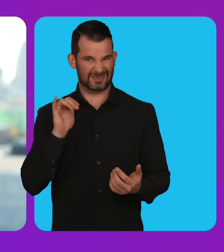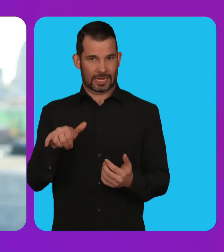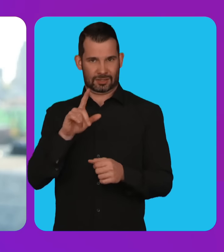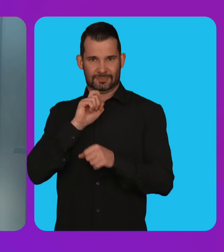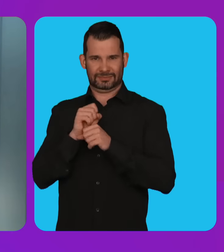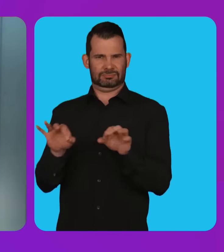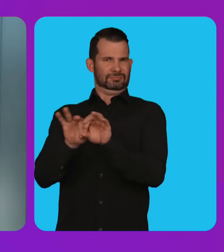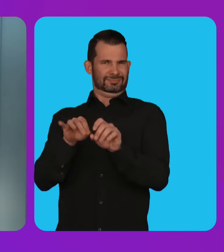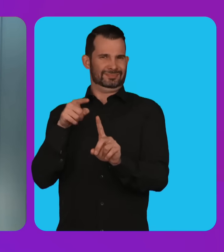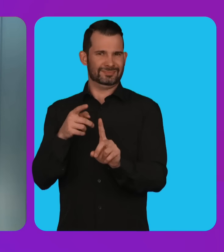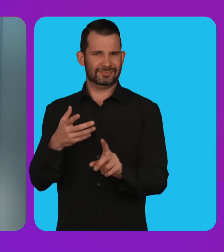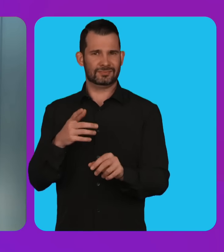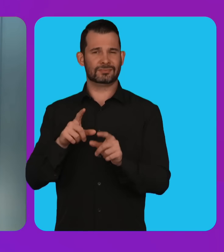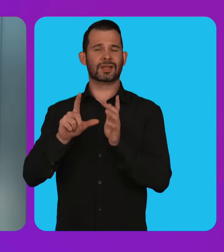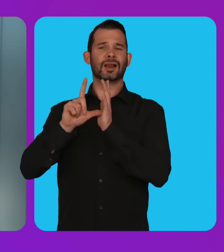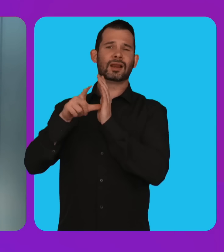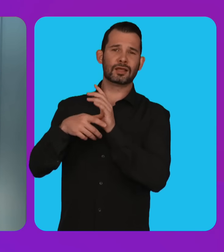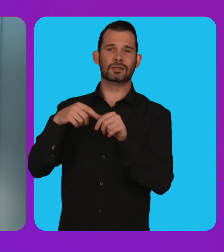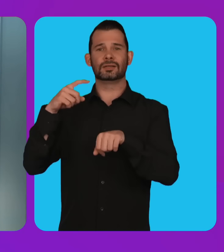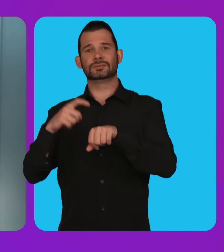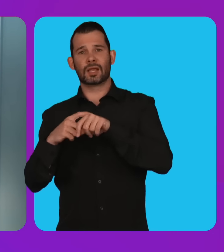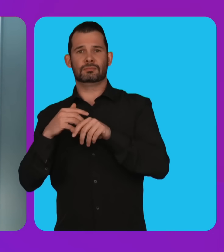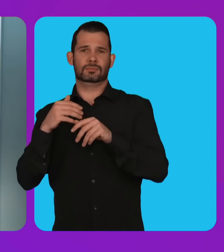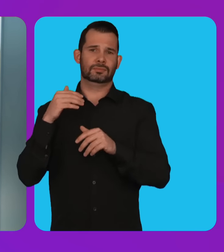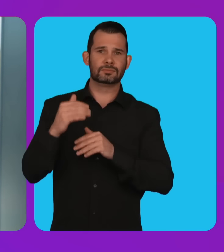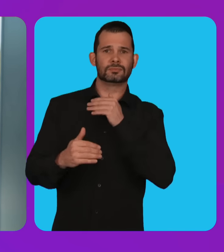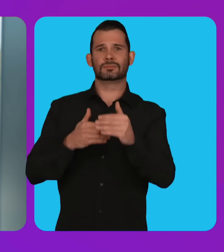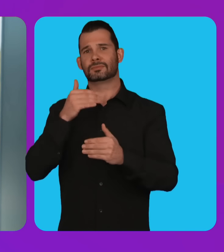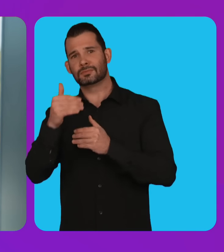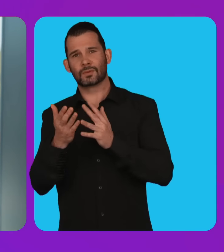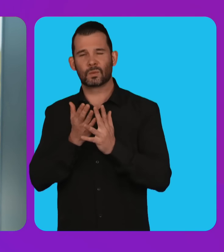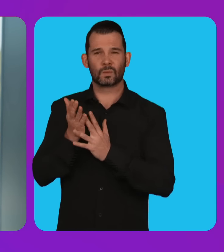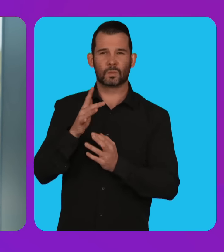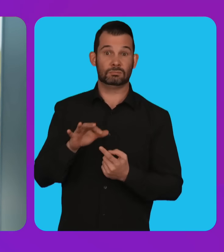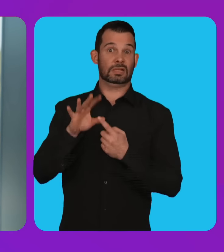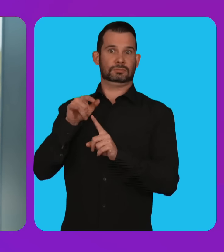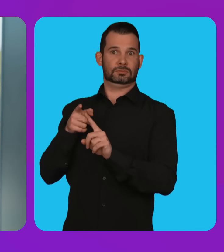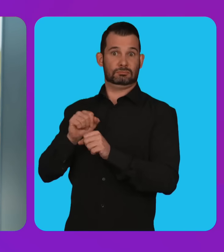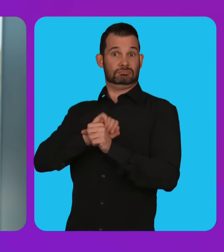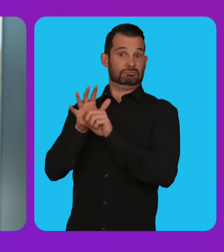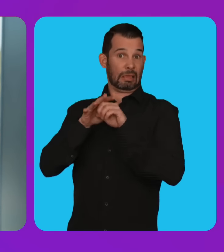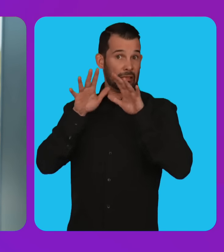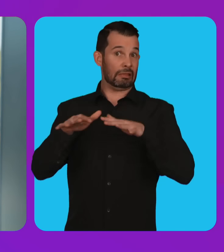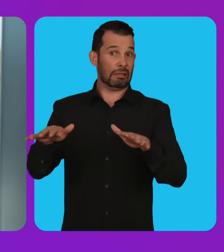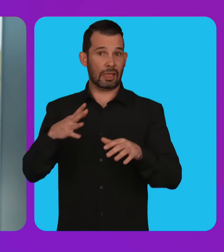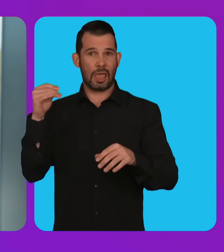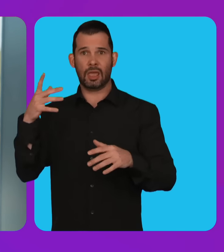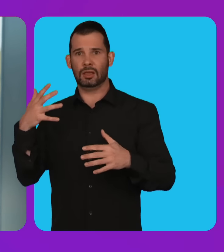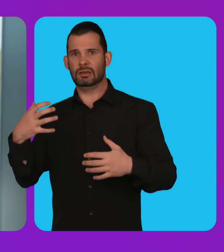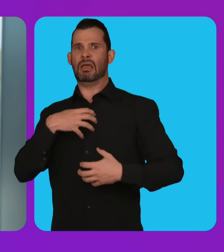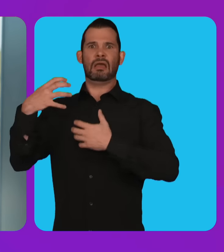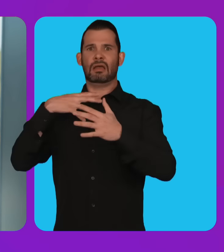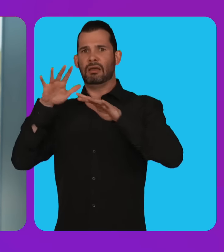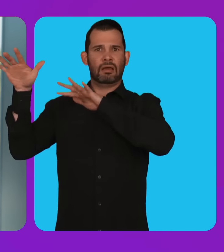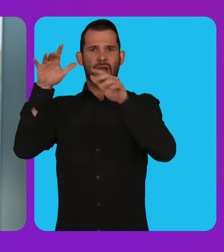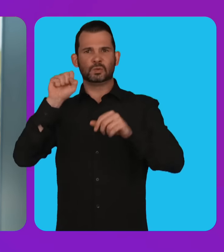But then with time, and especially during the pandemic and the cry for social justice that we experienced